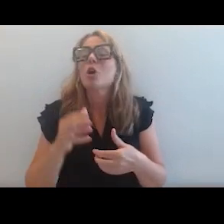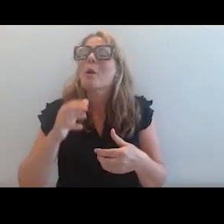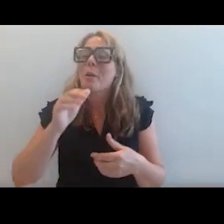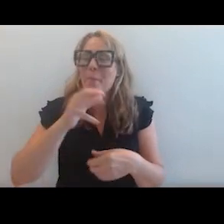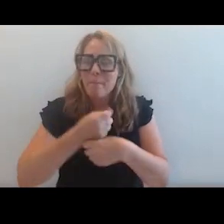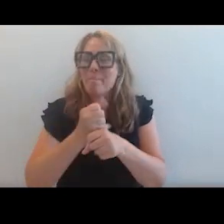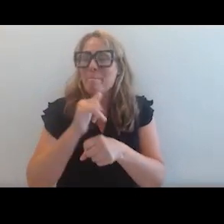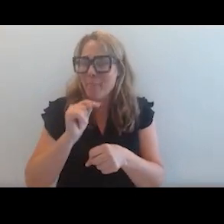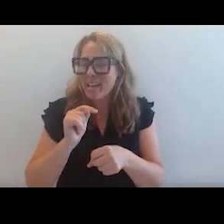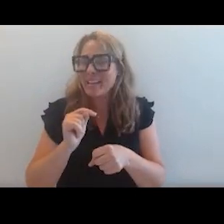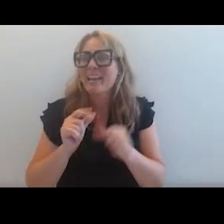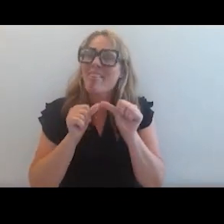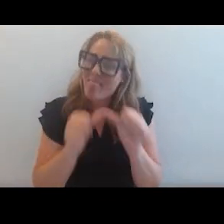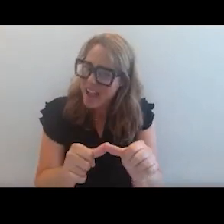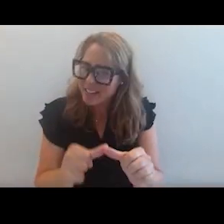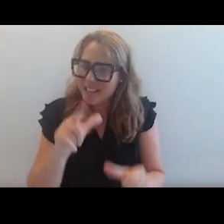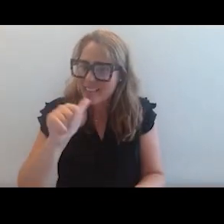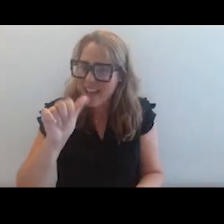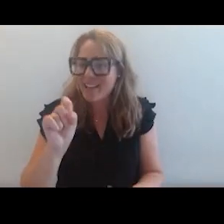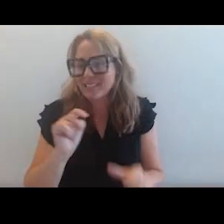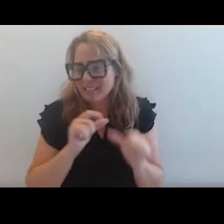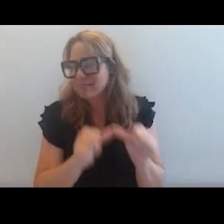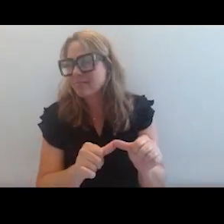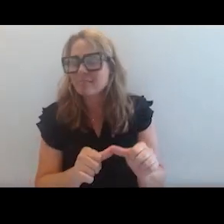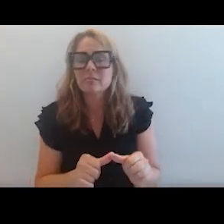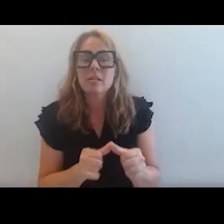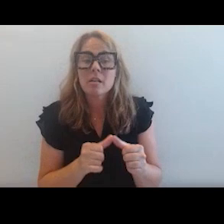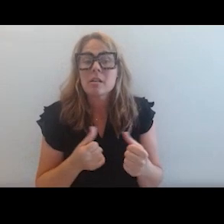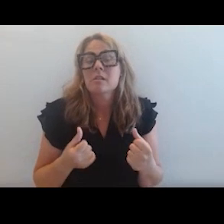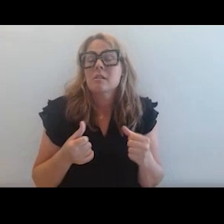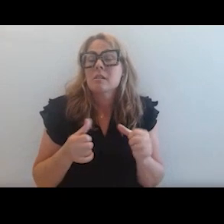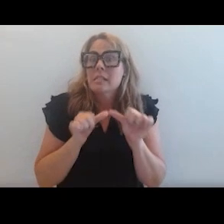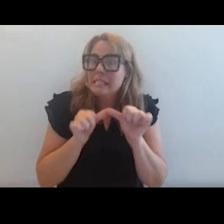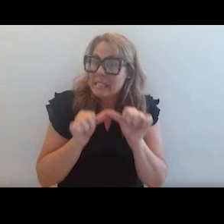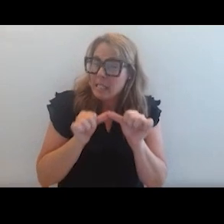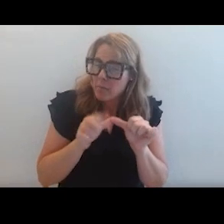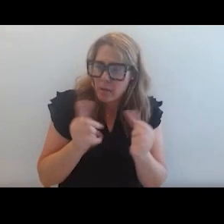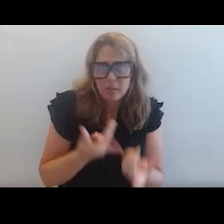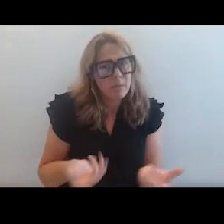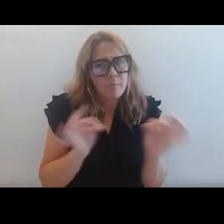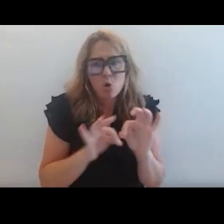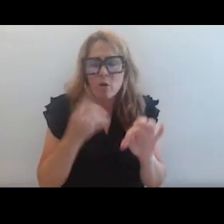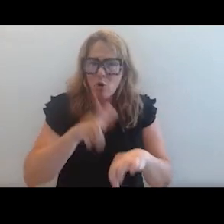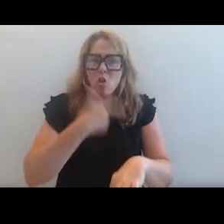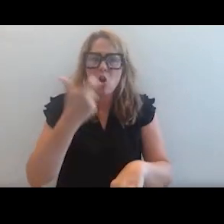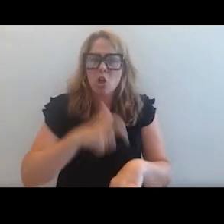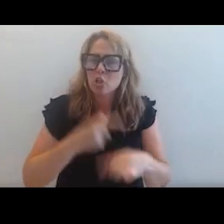Sustainability is key for the long-term success of your program. Technology and the workforce